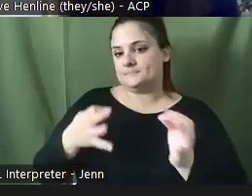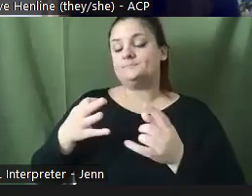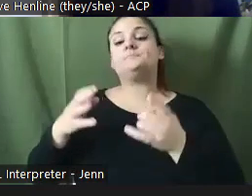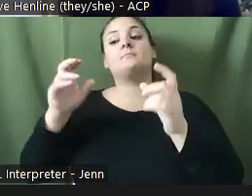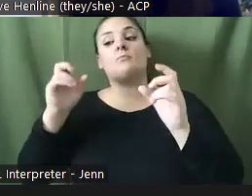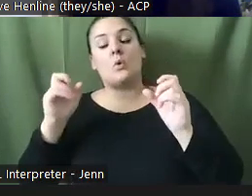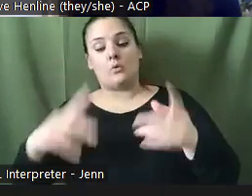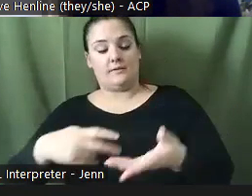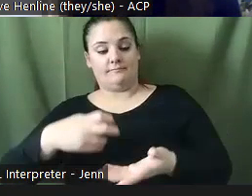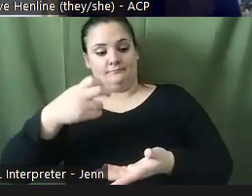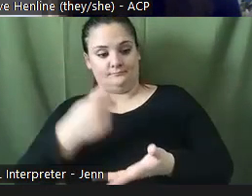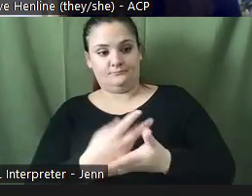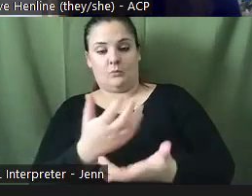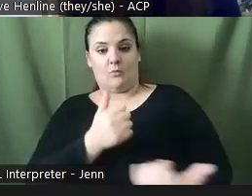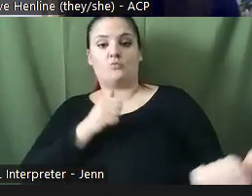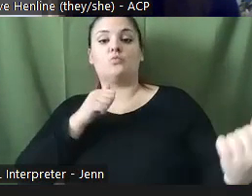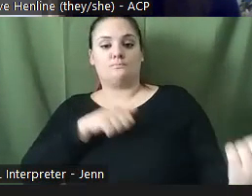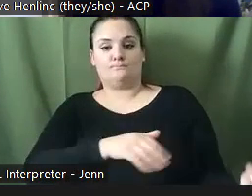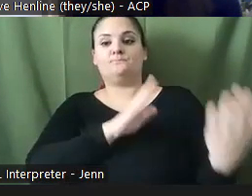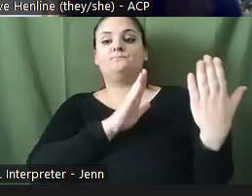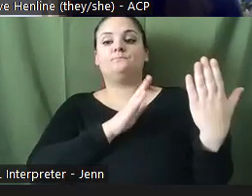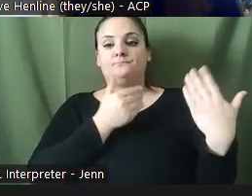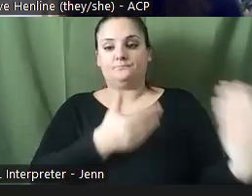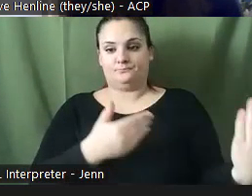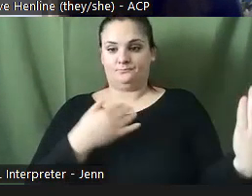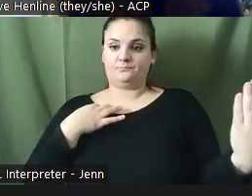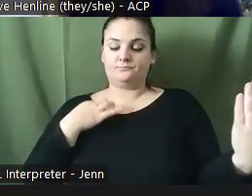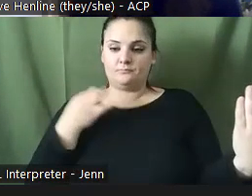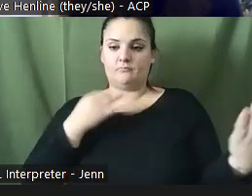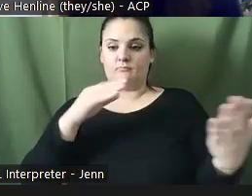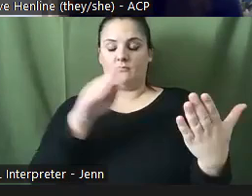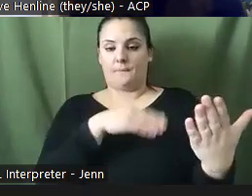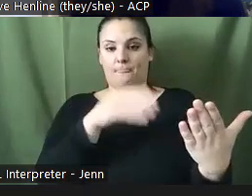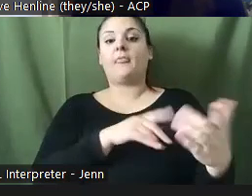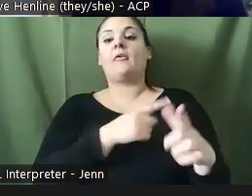then support them in completing the paperwork, and then submit that application to the ACP.